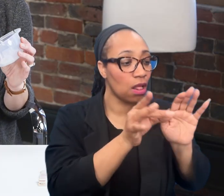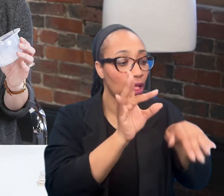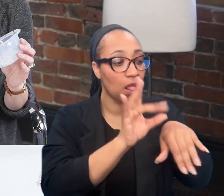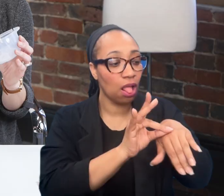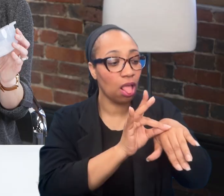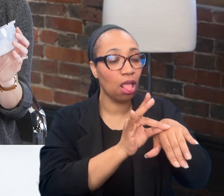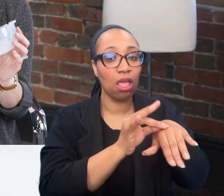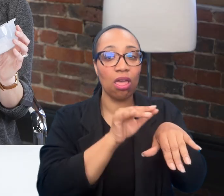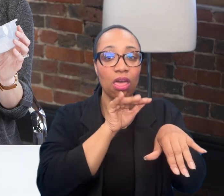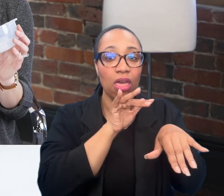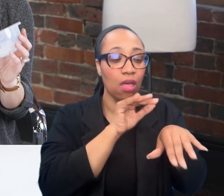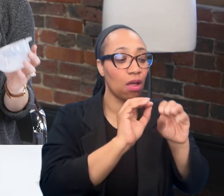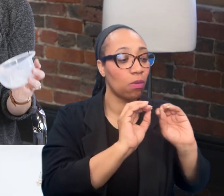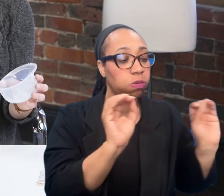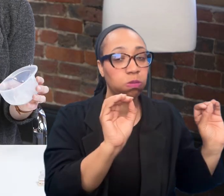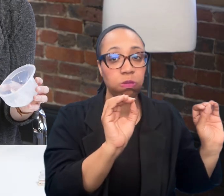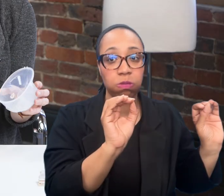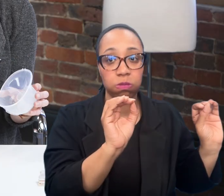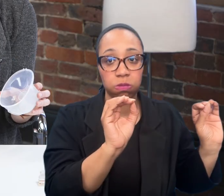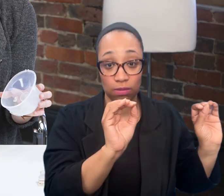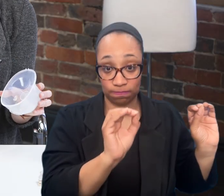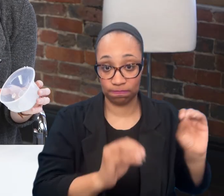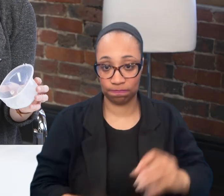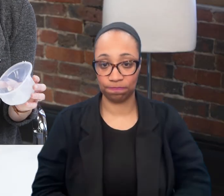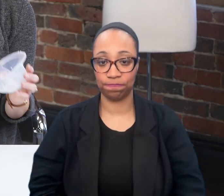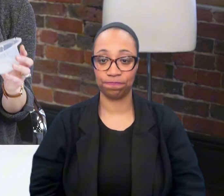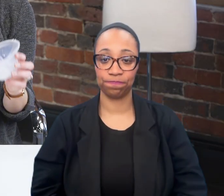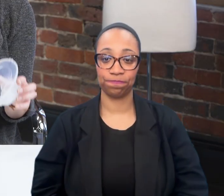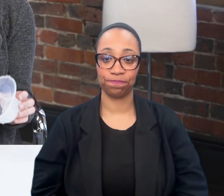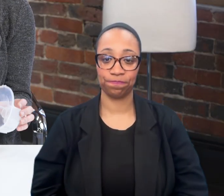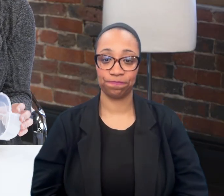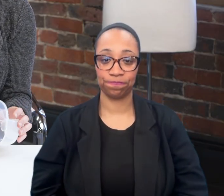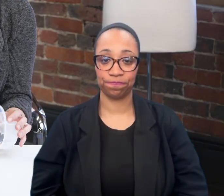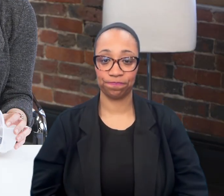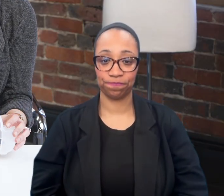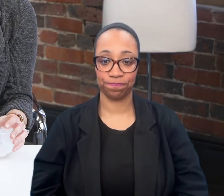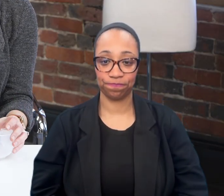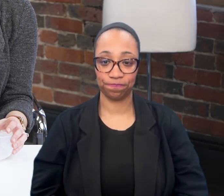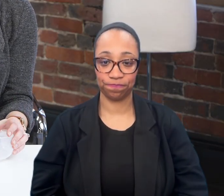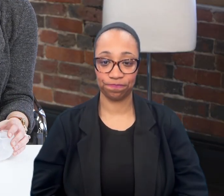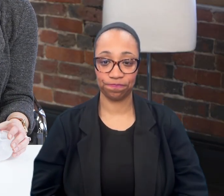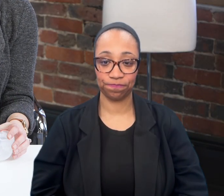separating includes taking out the duckbill valve the diaphragm and the additional size for the